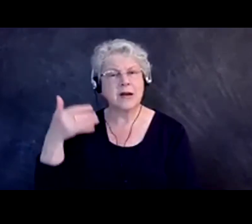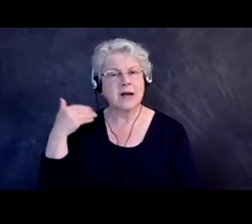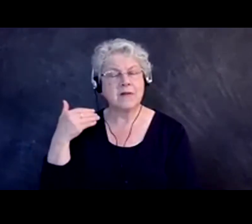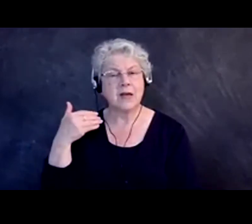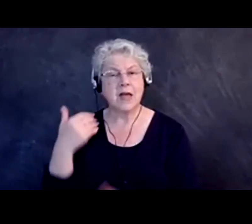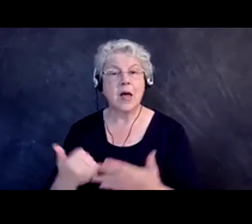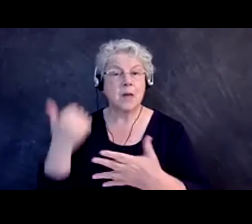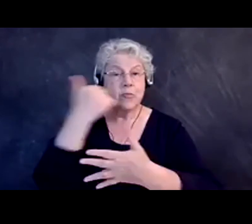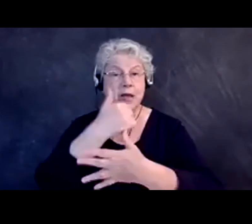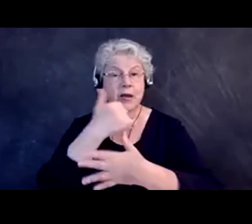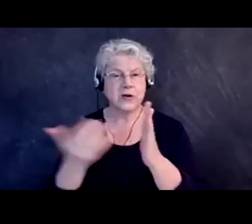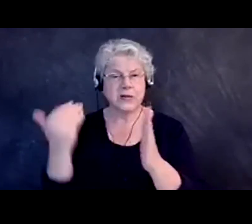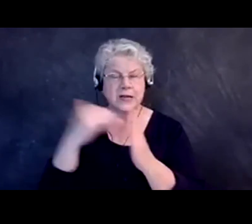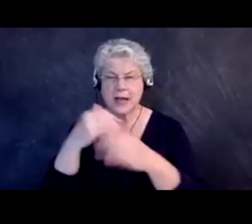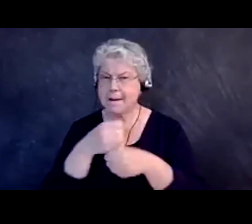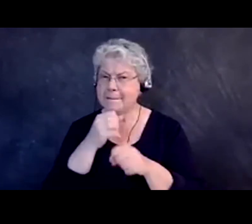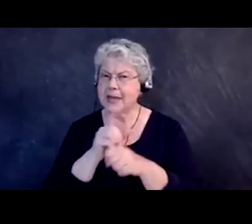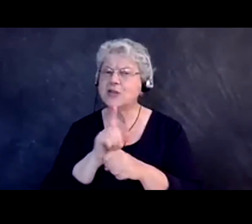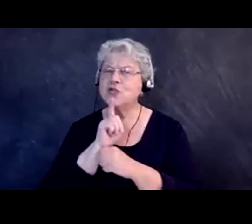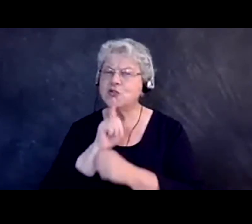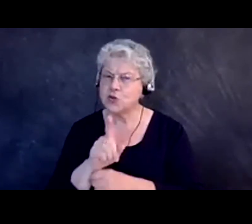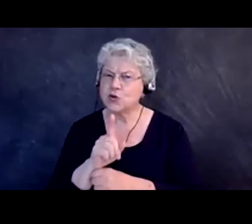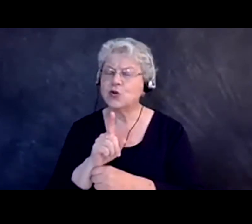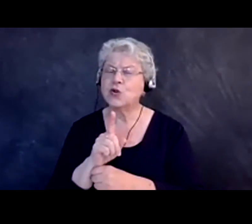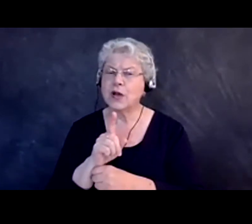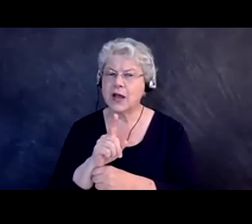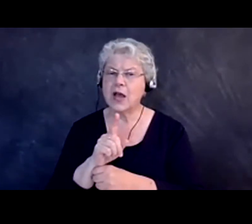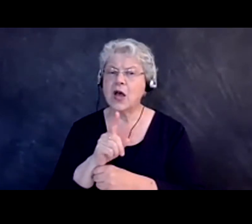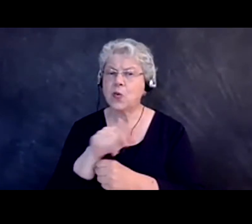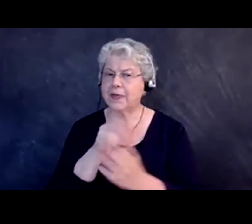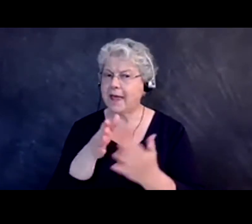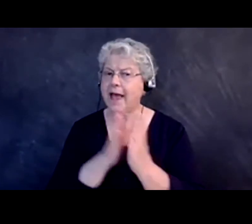make sure that we're still, you know, what they're asking for and then,